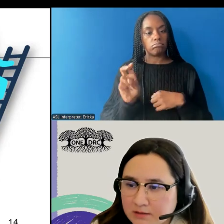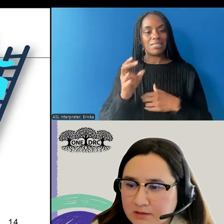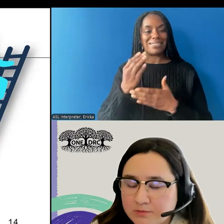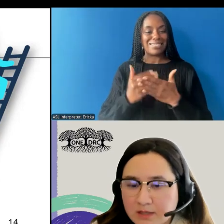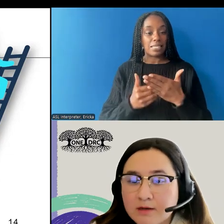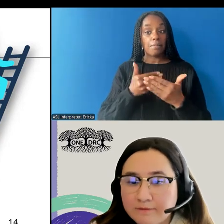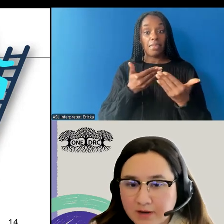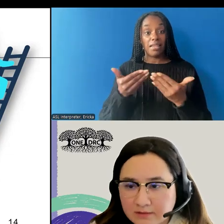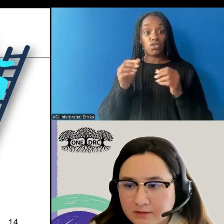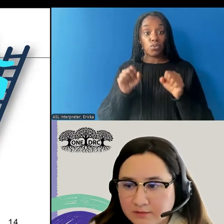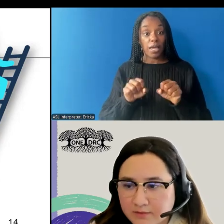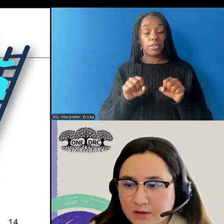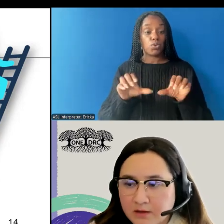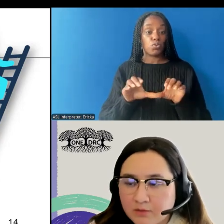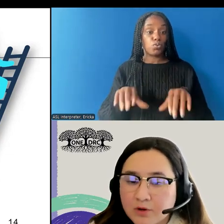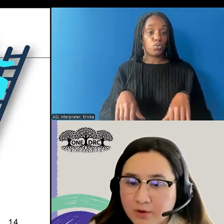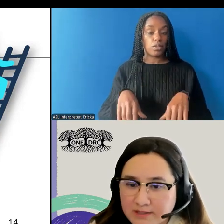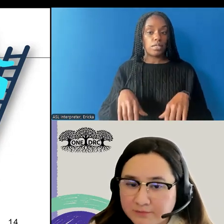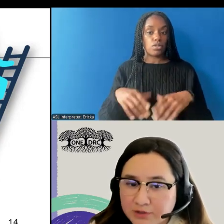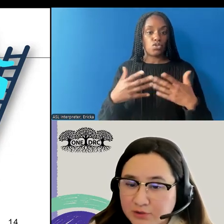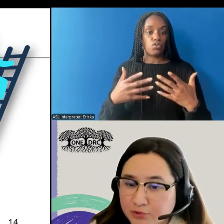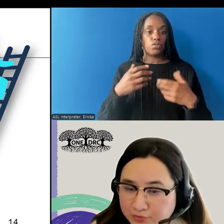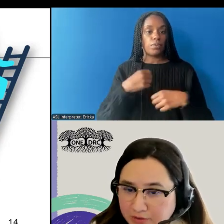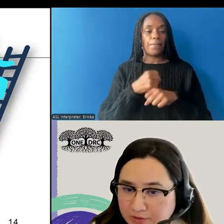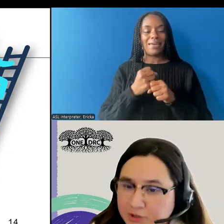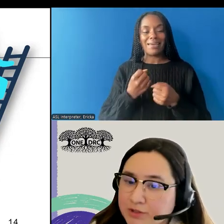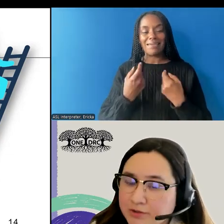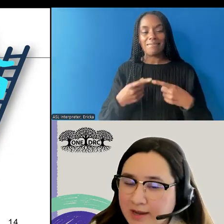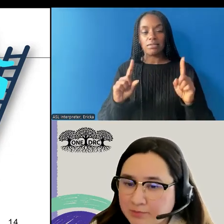to make an effective request for a social recreation or camping